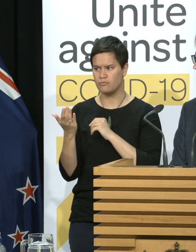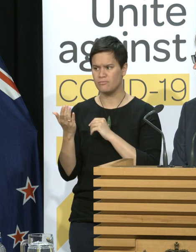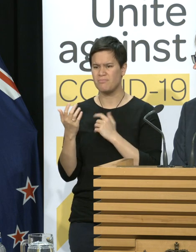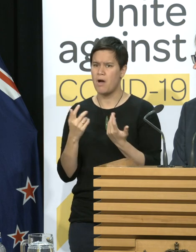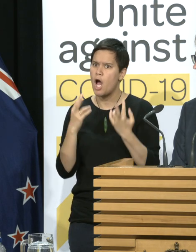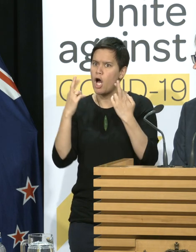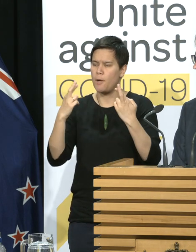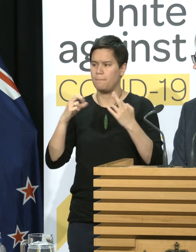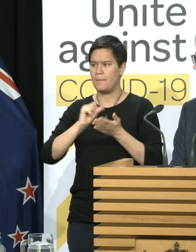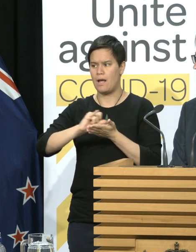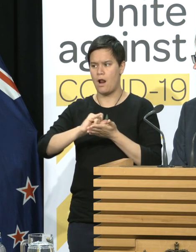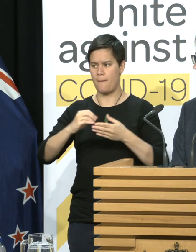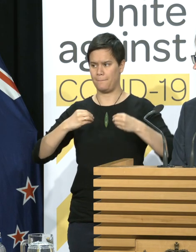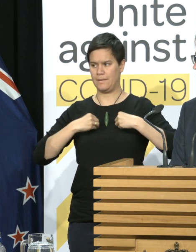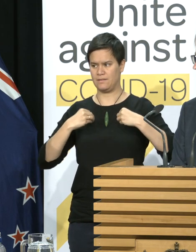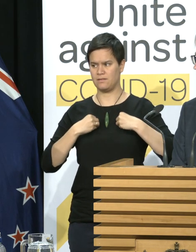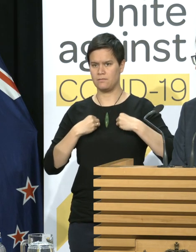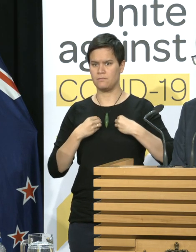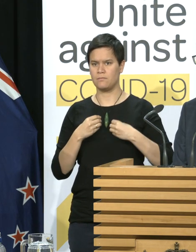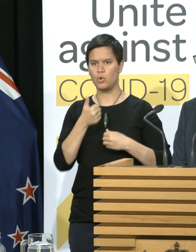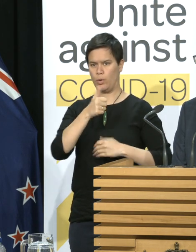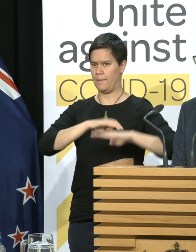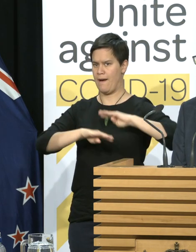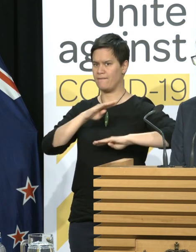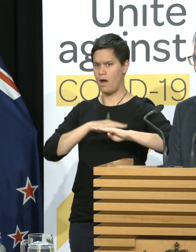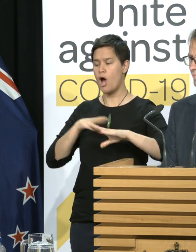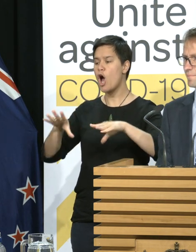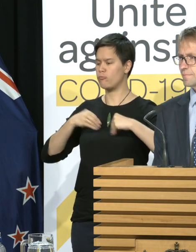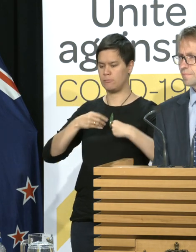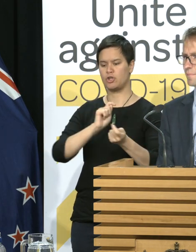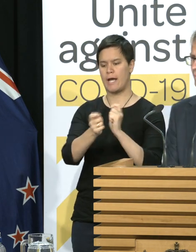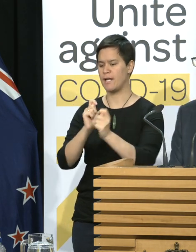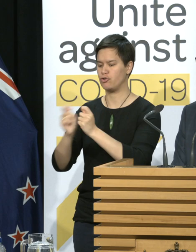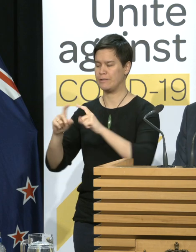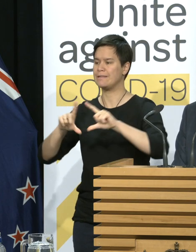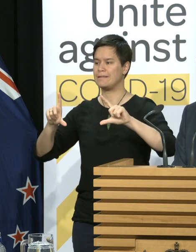from them to help us to do that if we needed to do it. If the public health units in-- if there